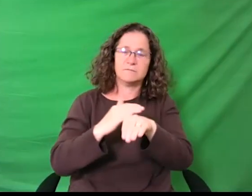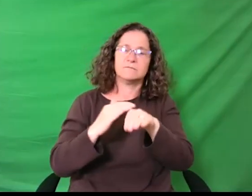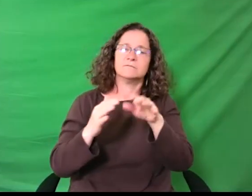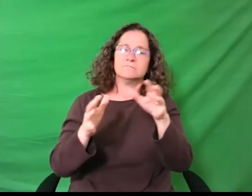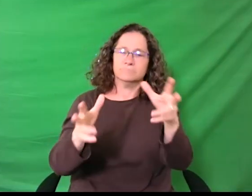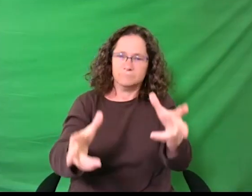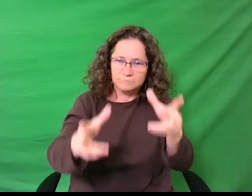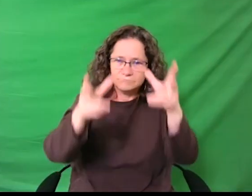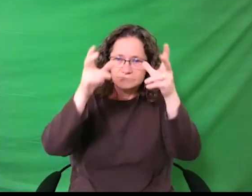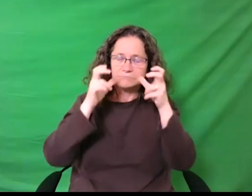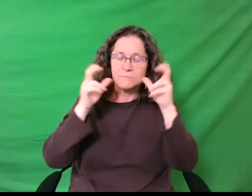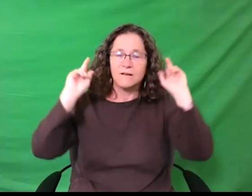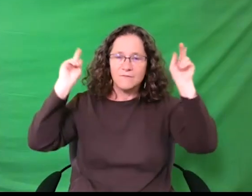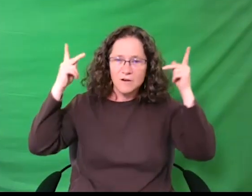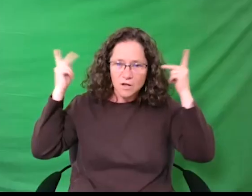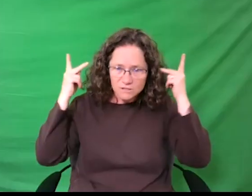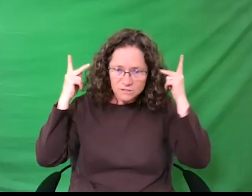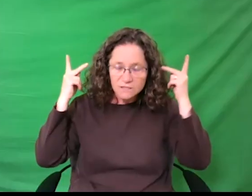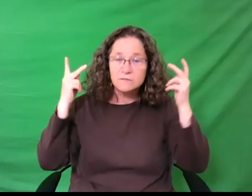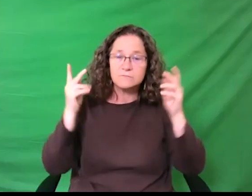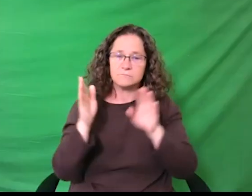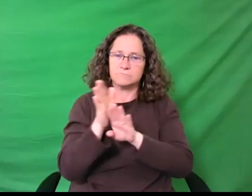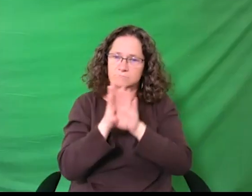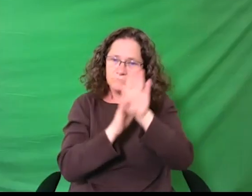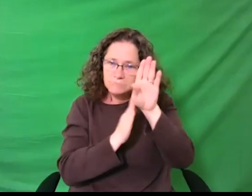so that they can become good readers just like their peers.